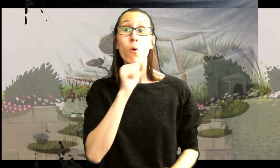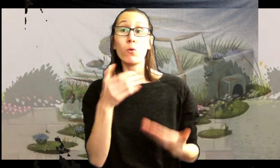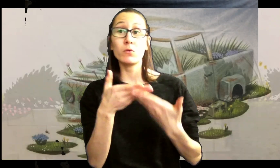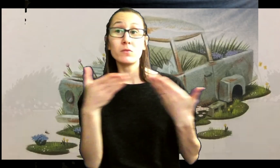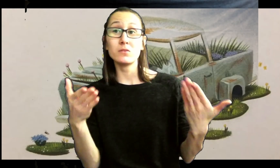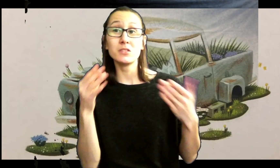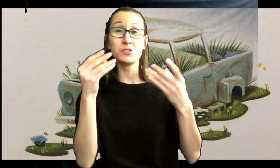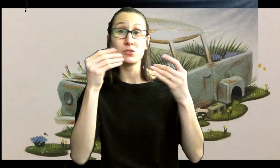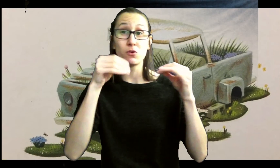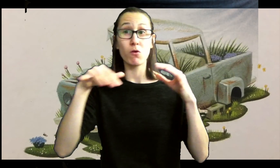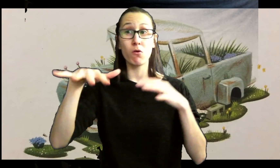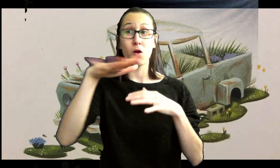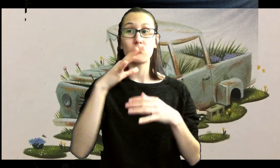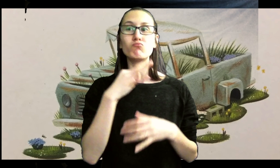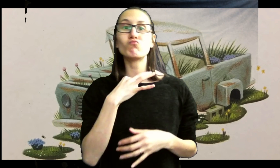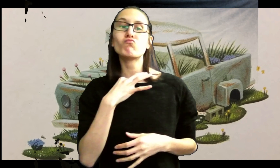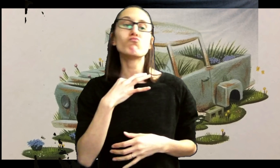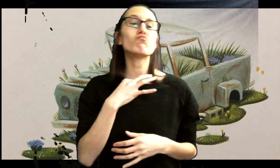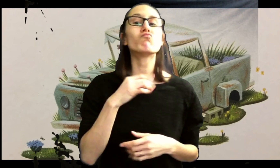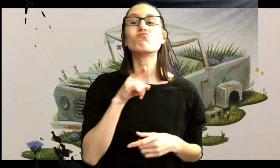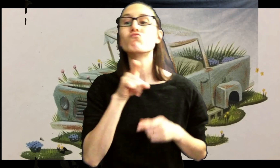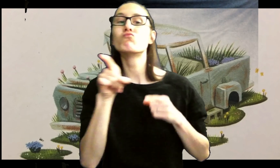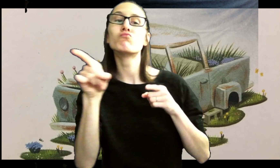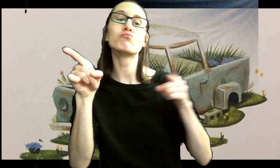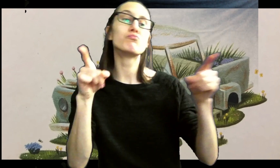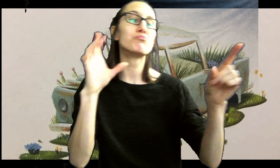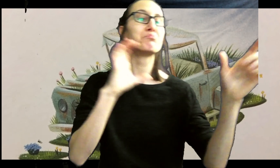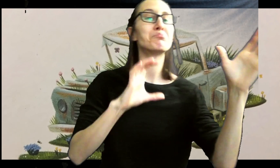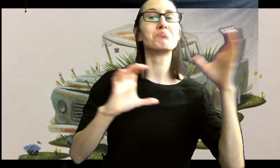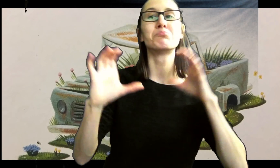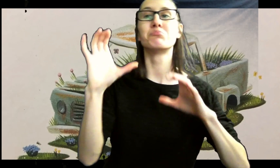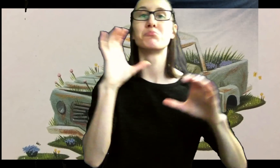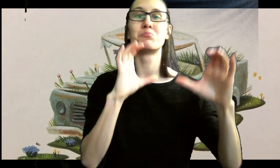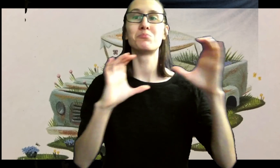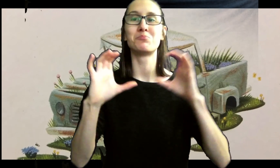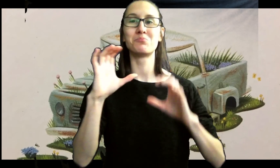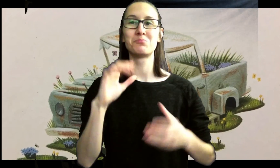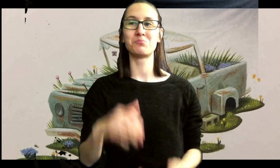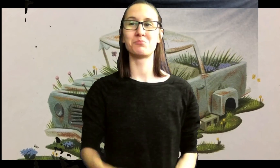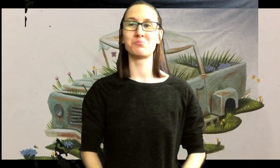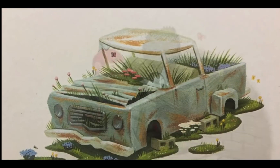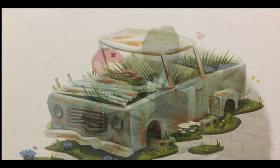The garden was especially curious about old, forgotten things.